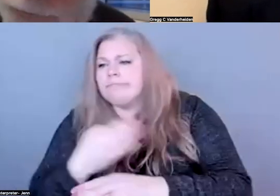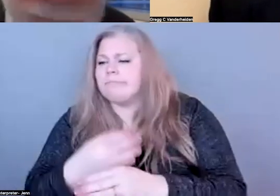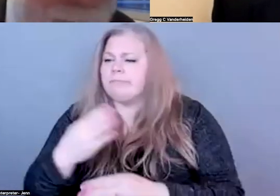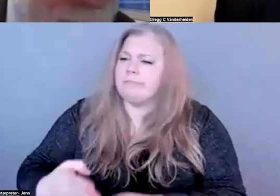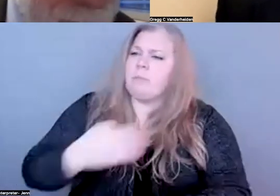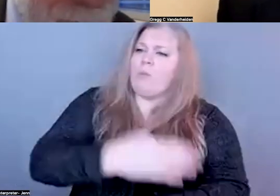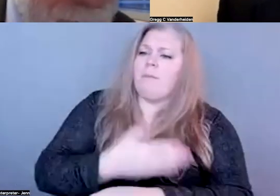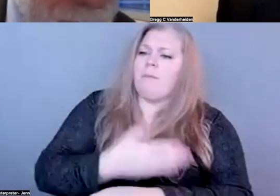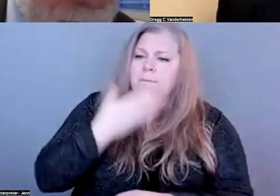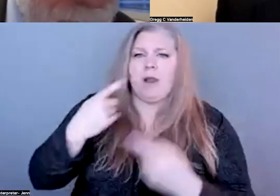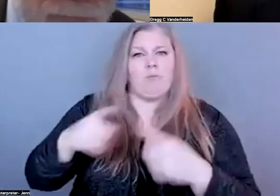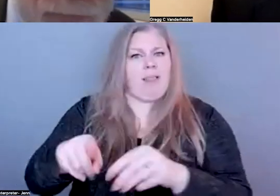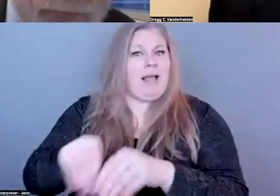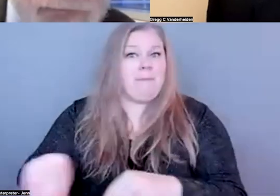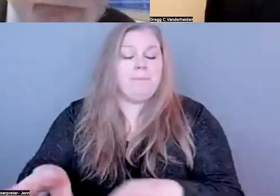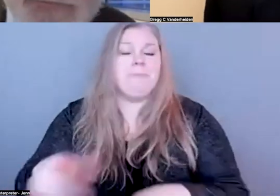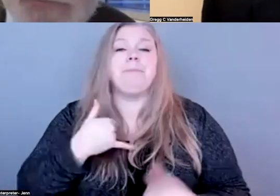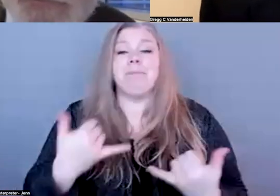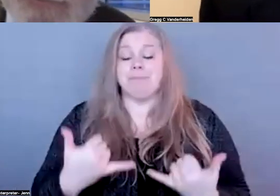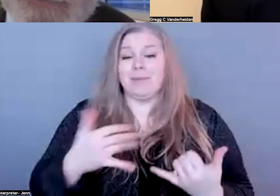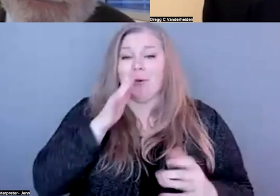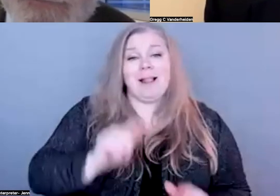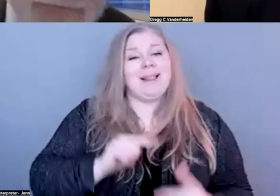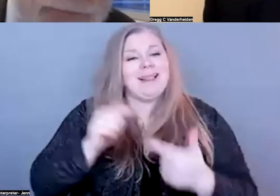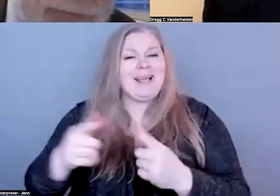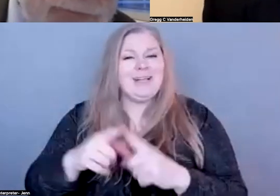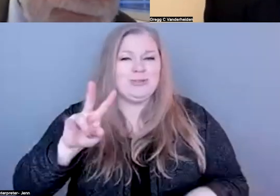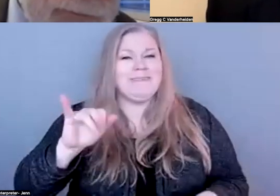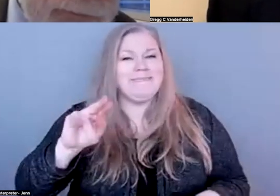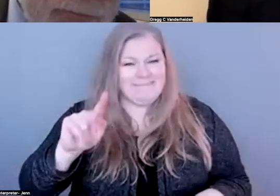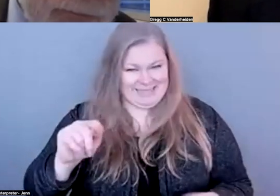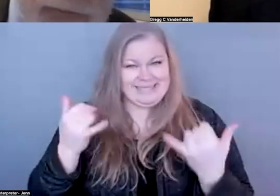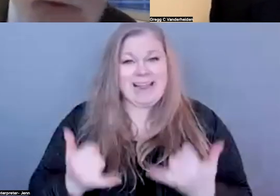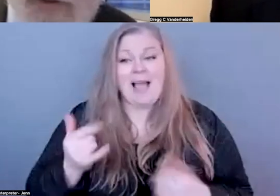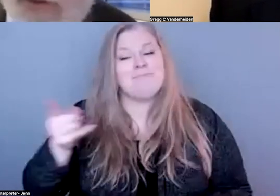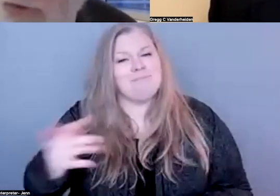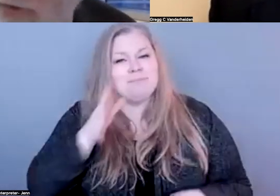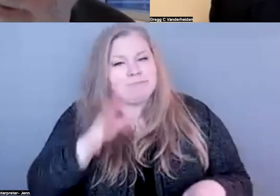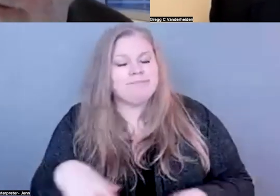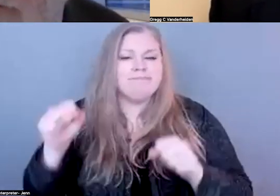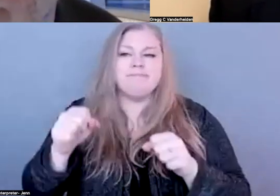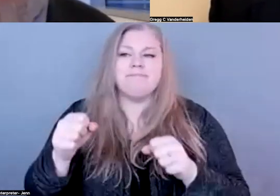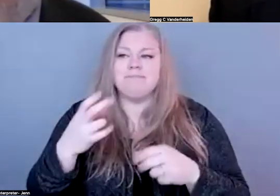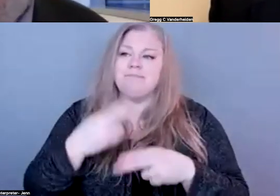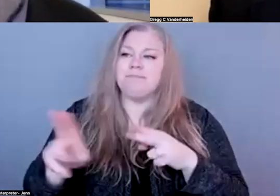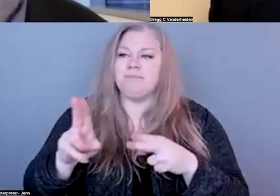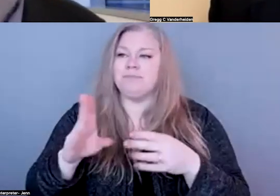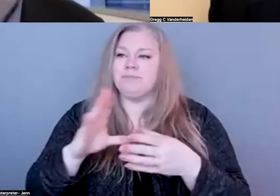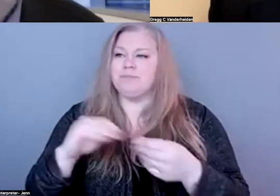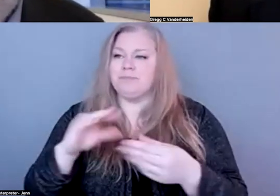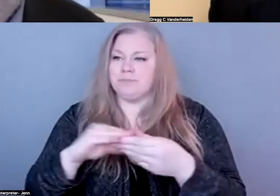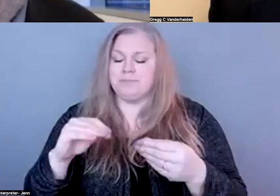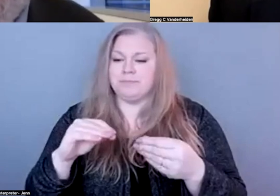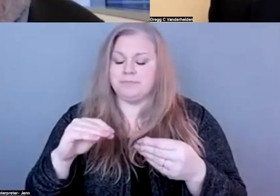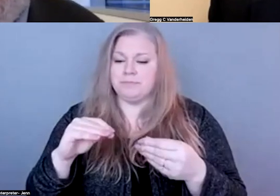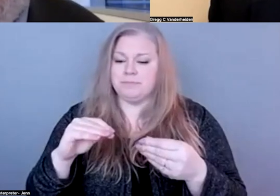So I'm gonna hand my mic off to Vint now. And he's gonna give a quick update everything that happened